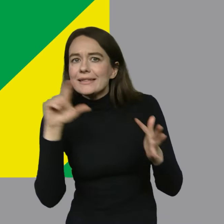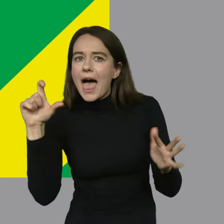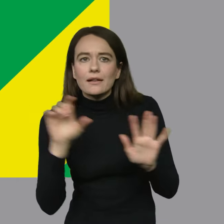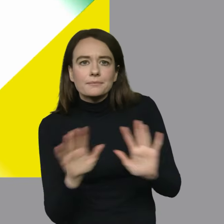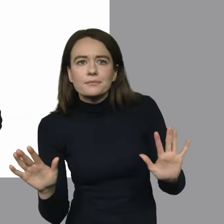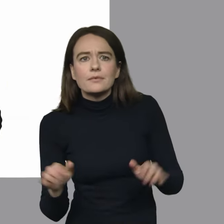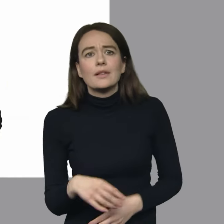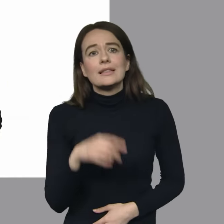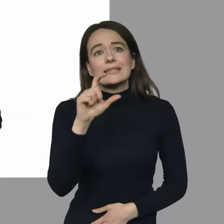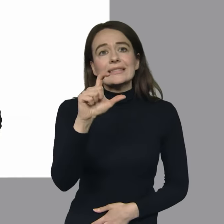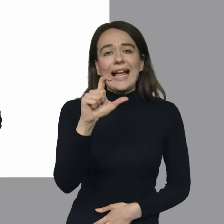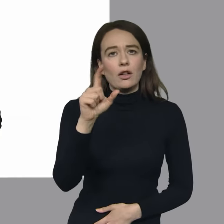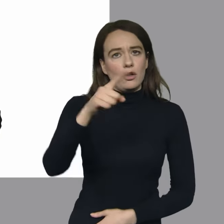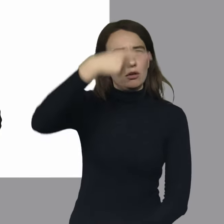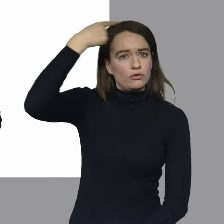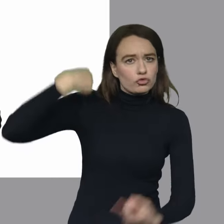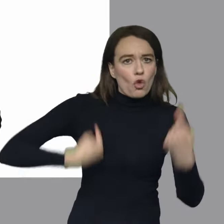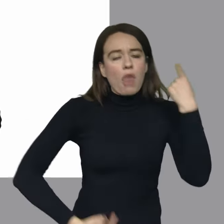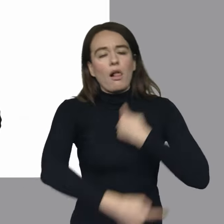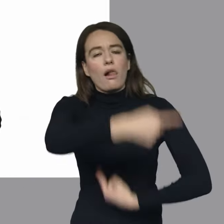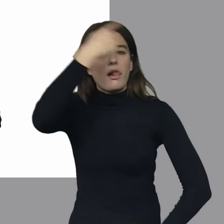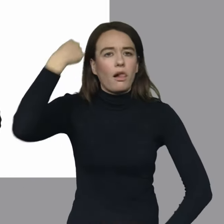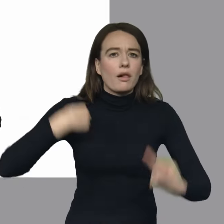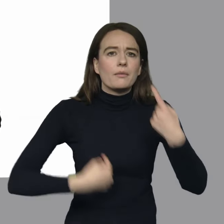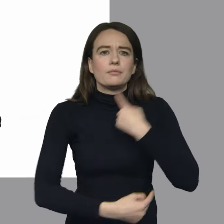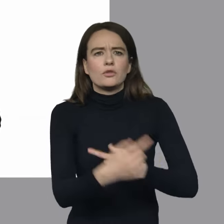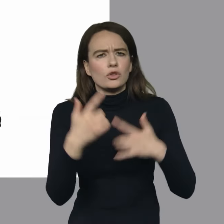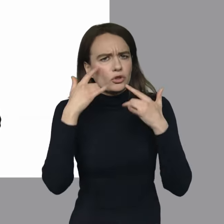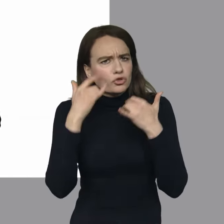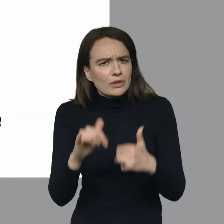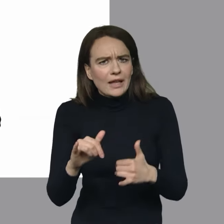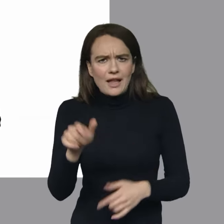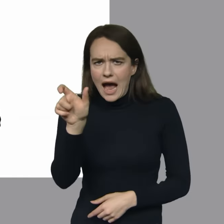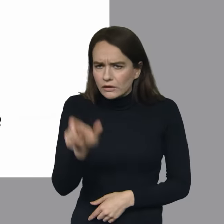C is for circulation. Check the casualty for signs of bleeding.